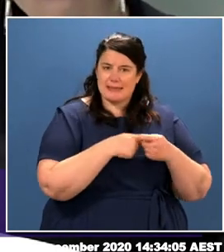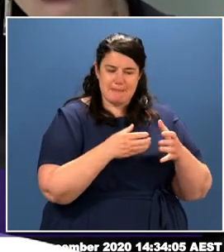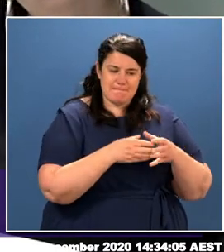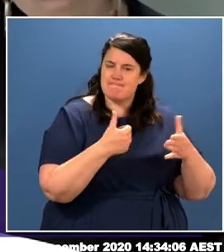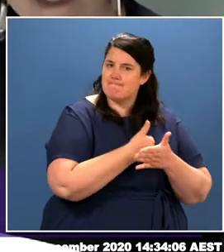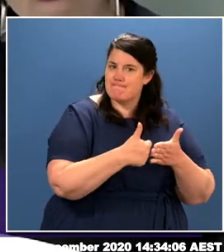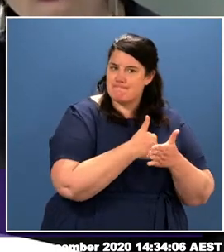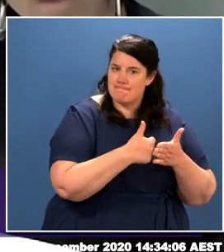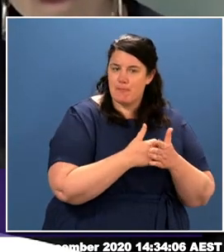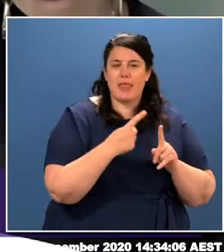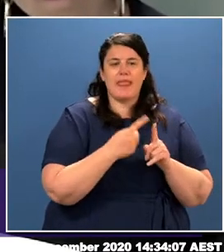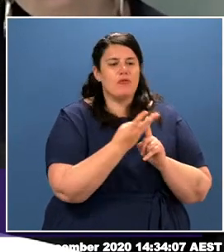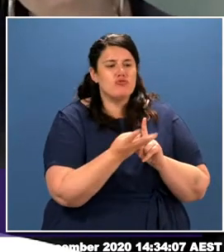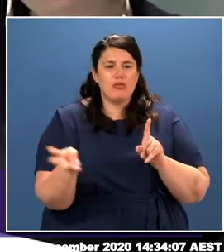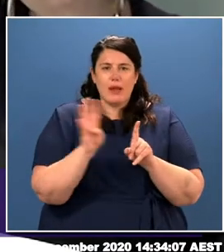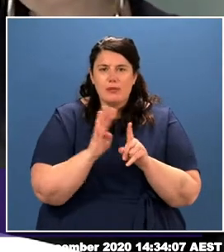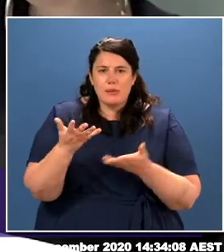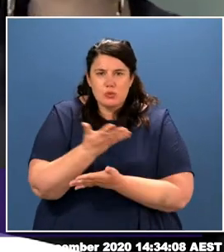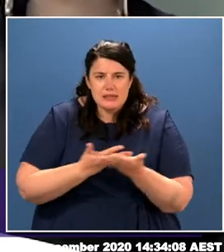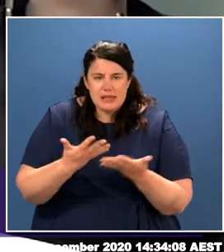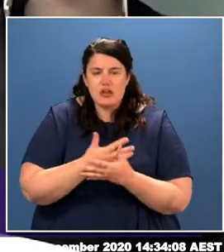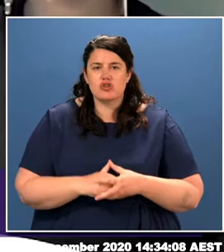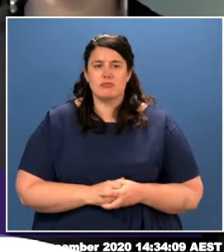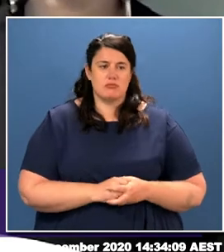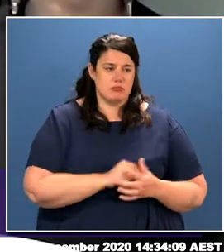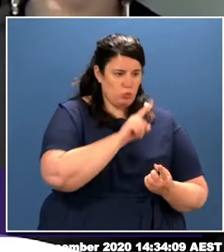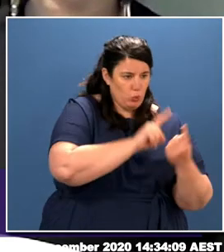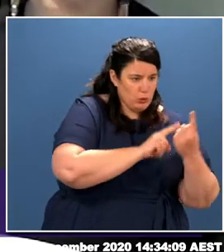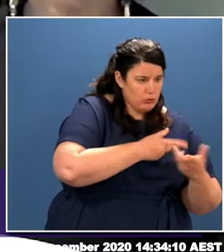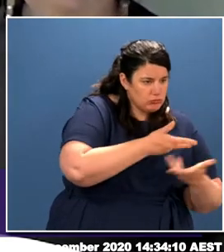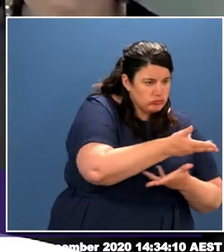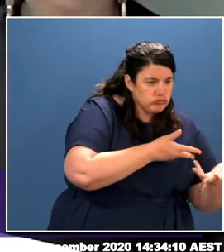We ran roundtable discussions, we did one-on-one consultations for people who